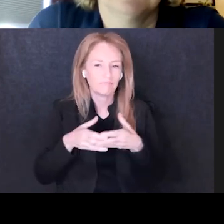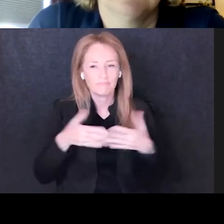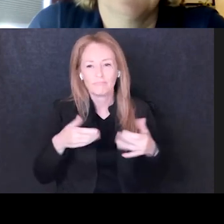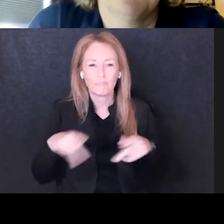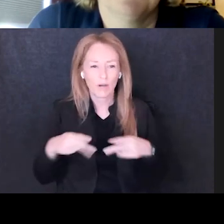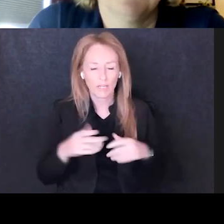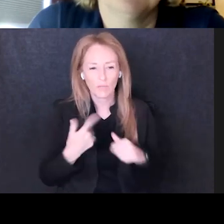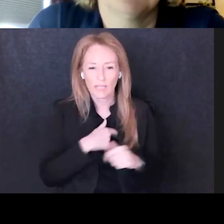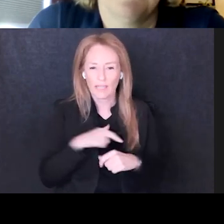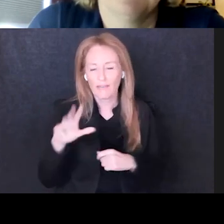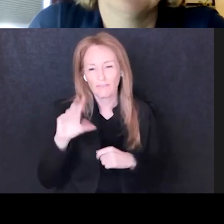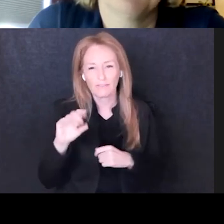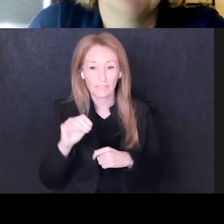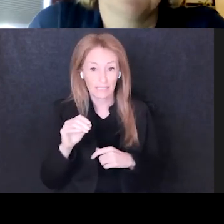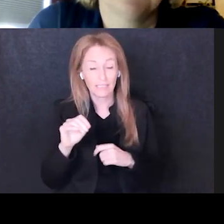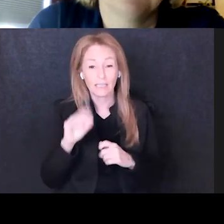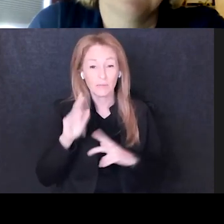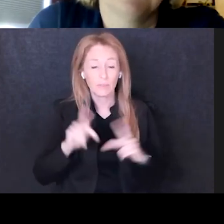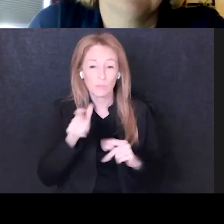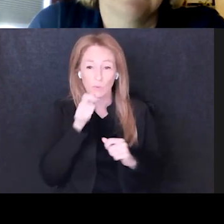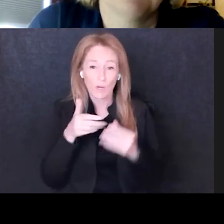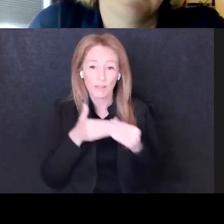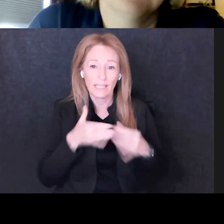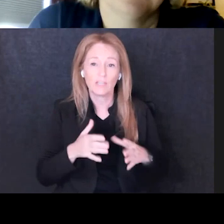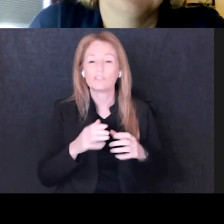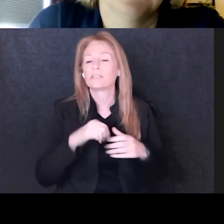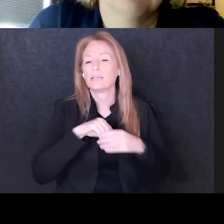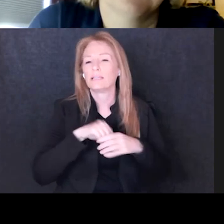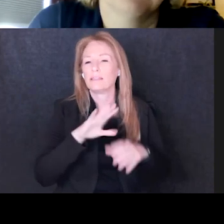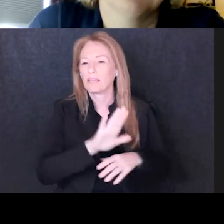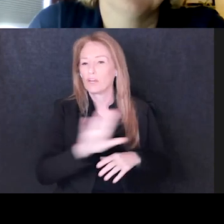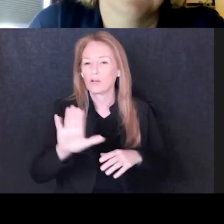THEY RECEIVE A STIPEN AND THEY GO OUT AND CREATE THINGS.